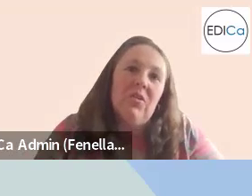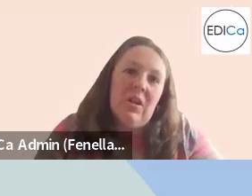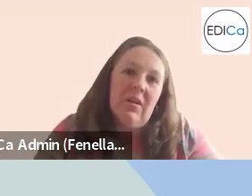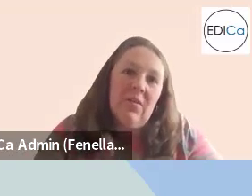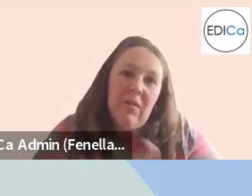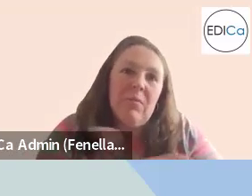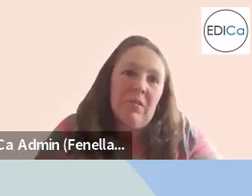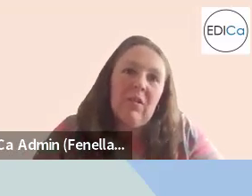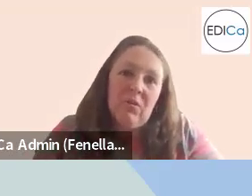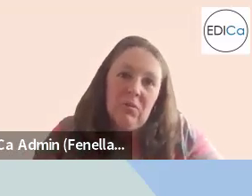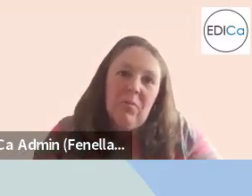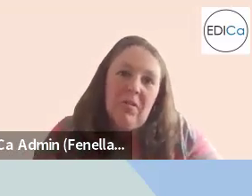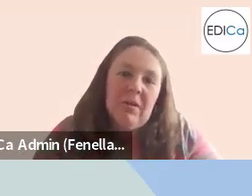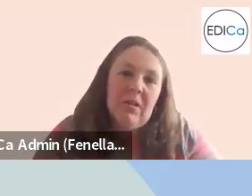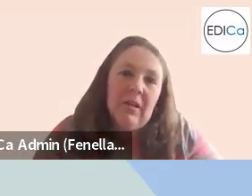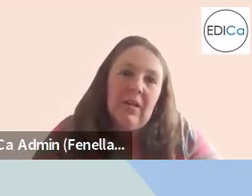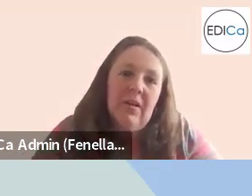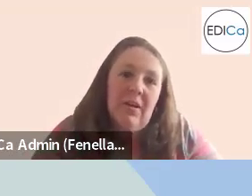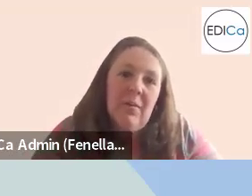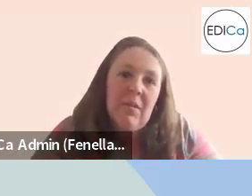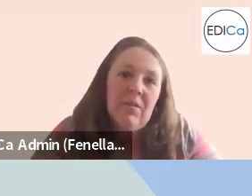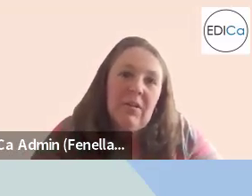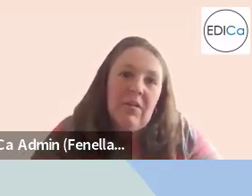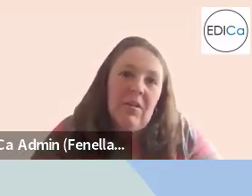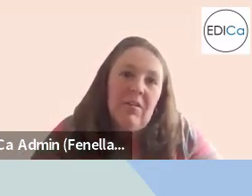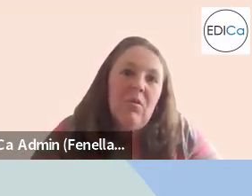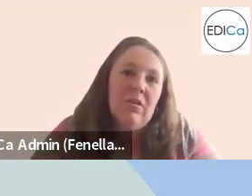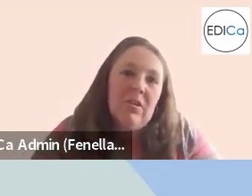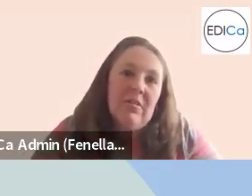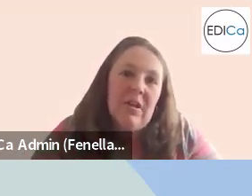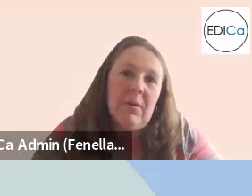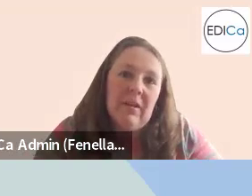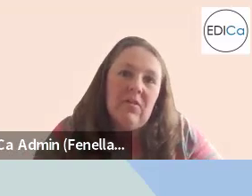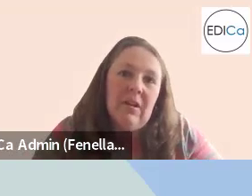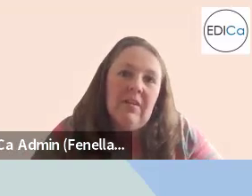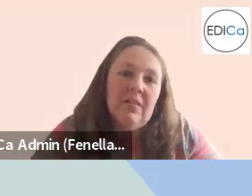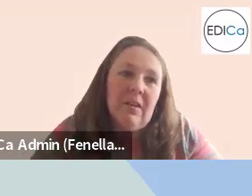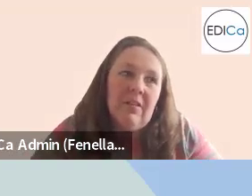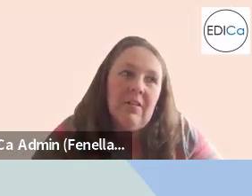encouraging these particular groups especially' so it's more than just emailing it to lists.